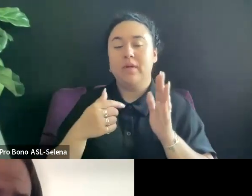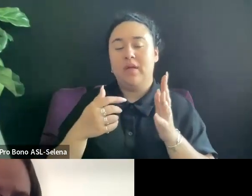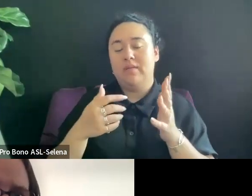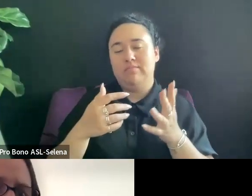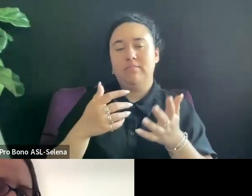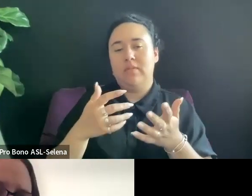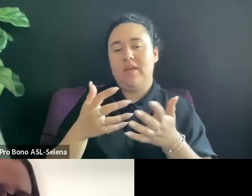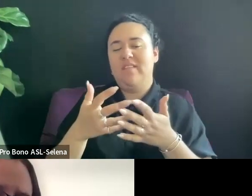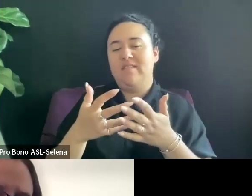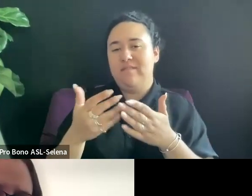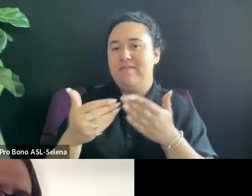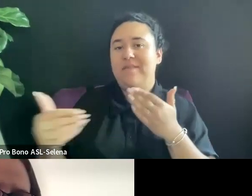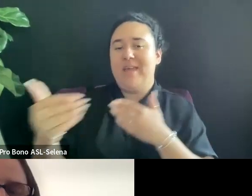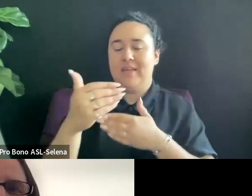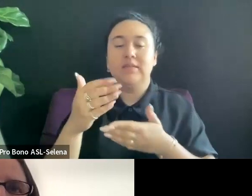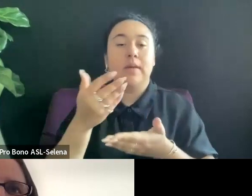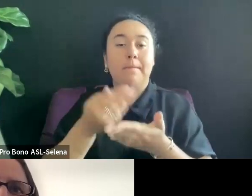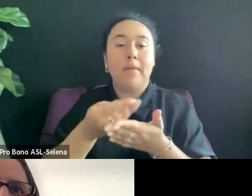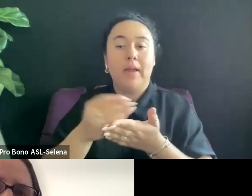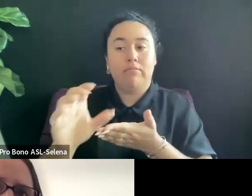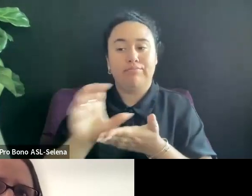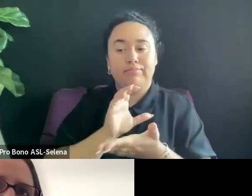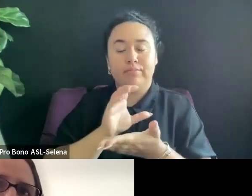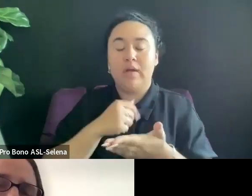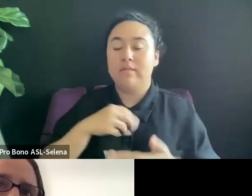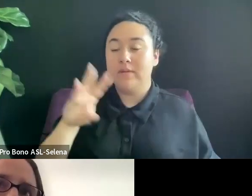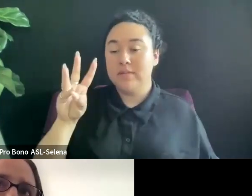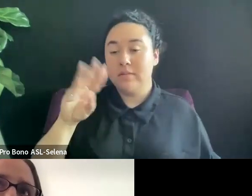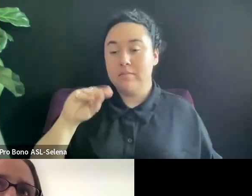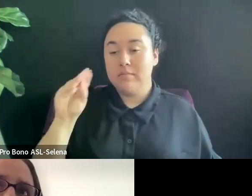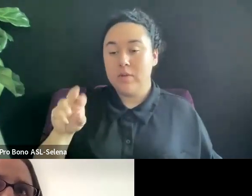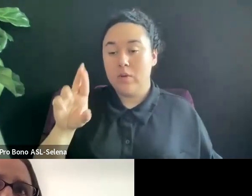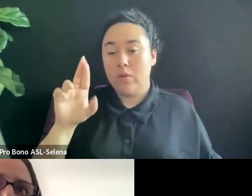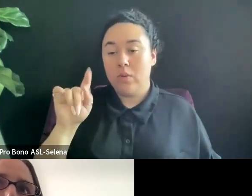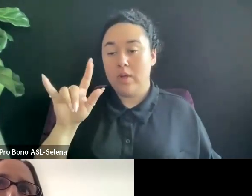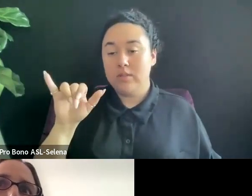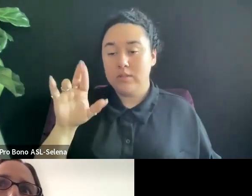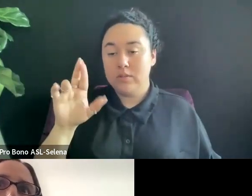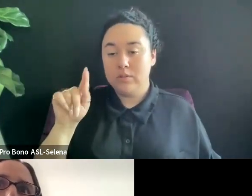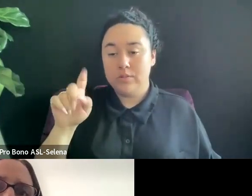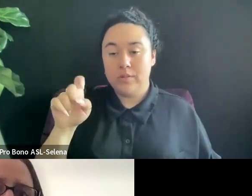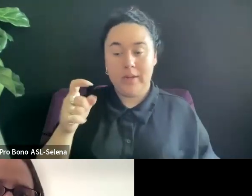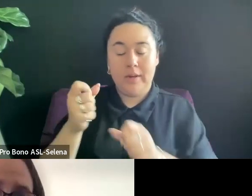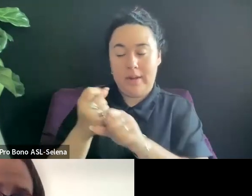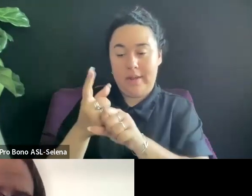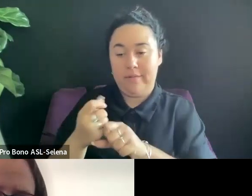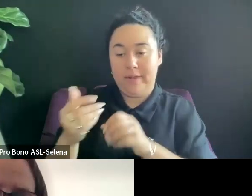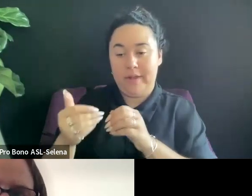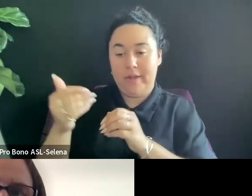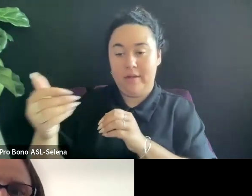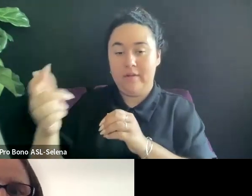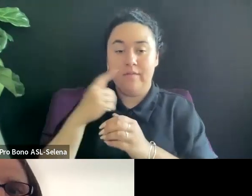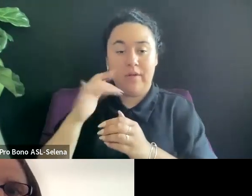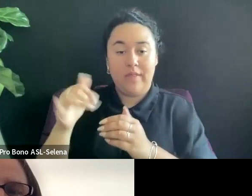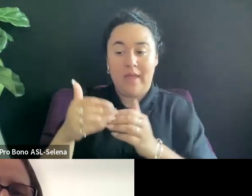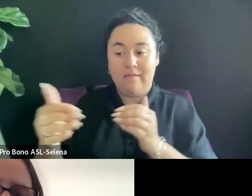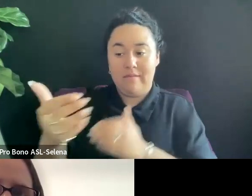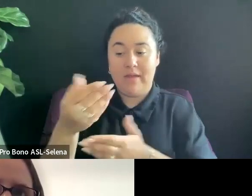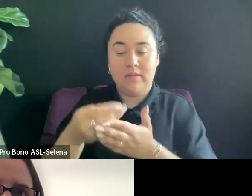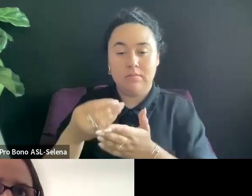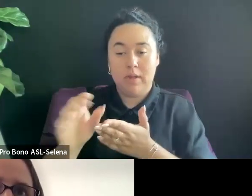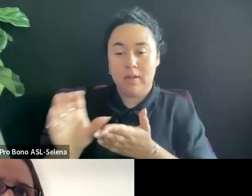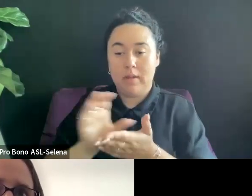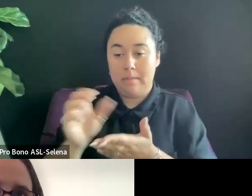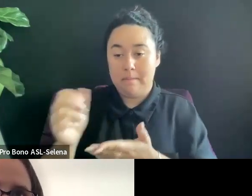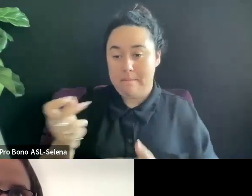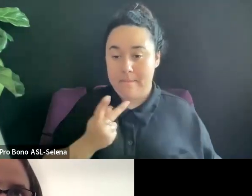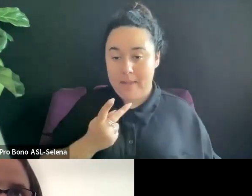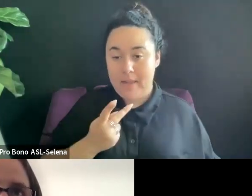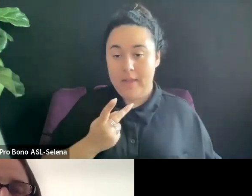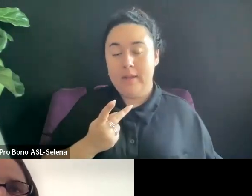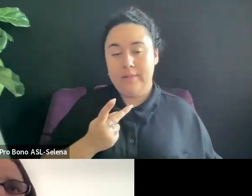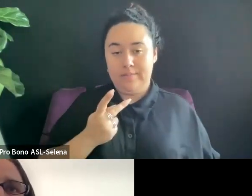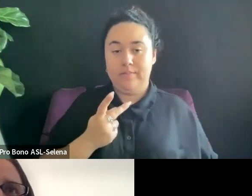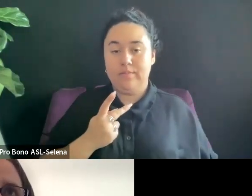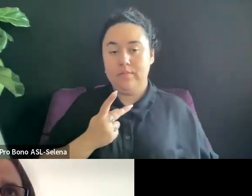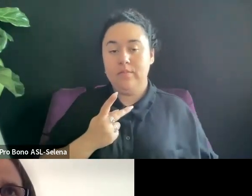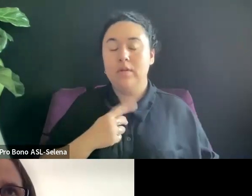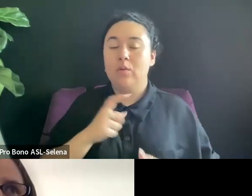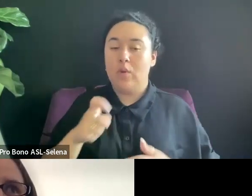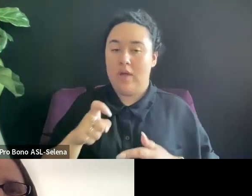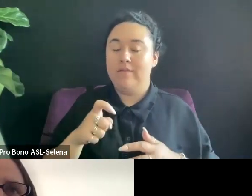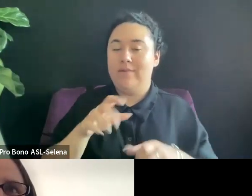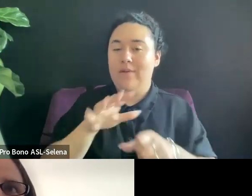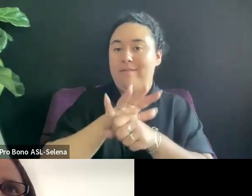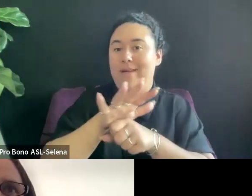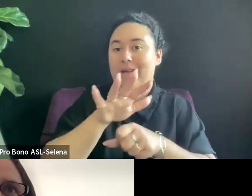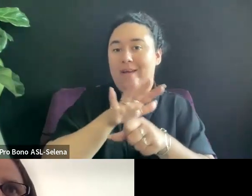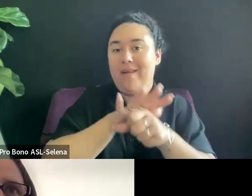THAT ADVANCE -- I HAVE TO IN ORDER TO GET THAT ADVANCE BACK I HAVE TO MAKE UP ENOUGH SALES TO GET 6%